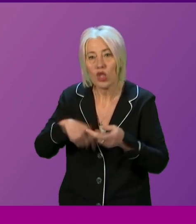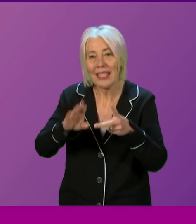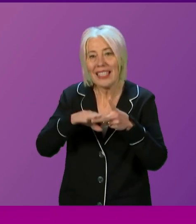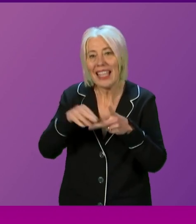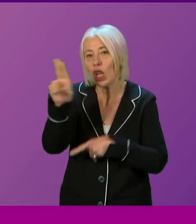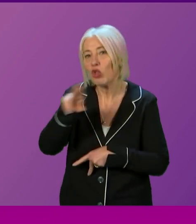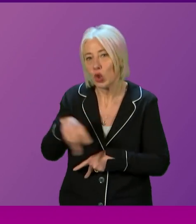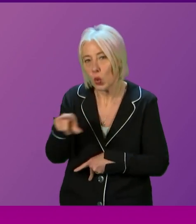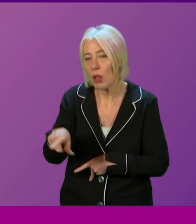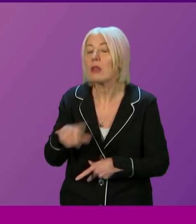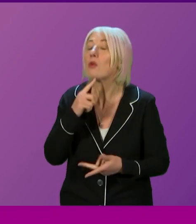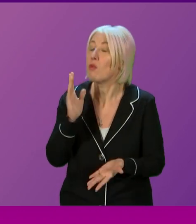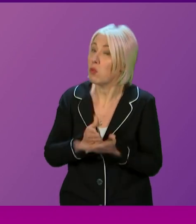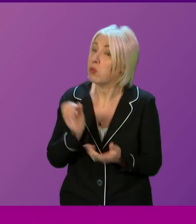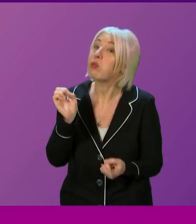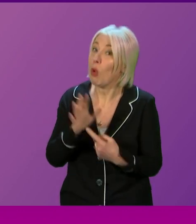Those are really important issues.